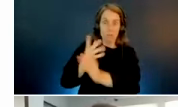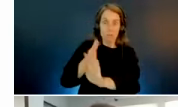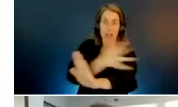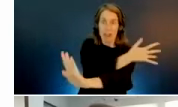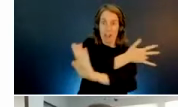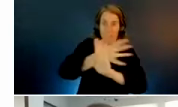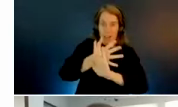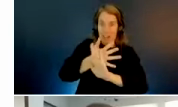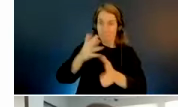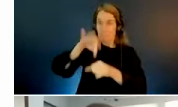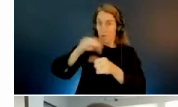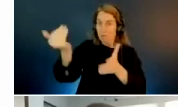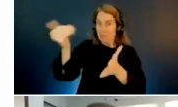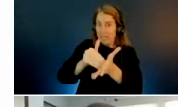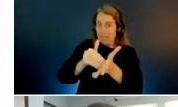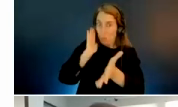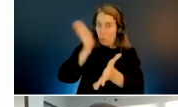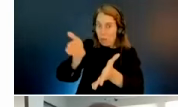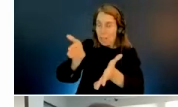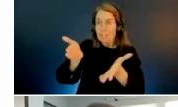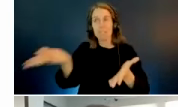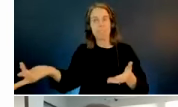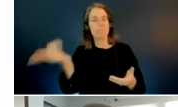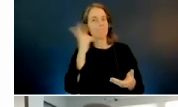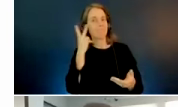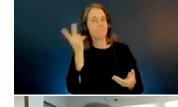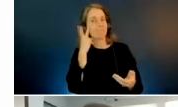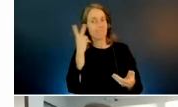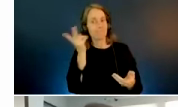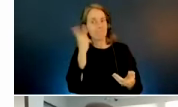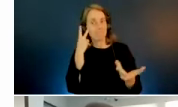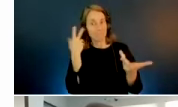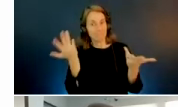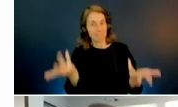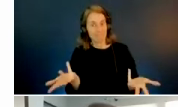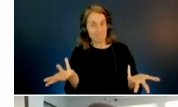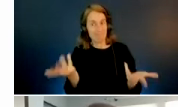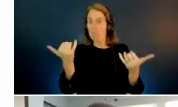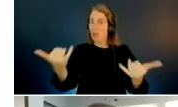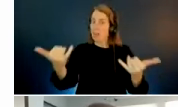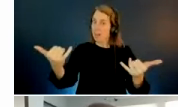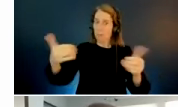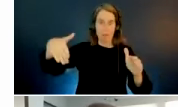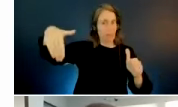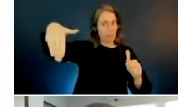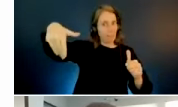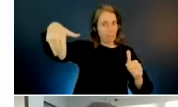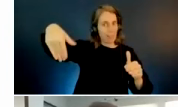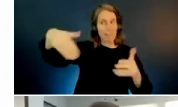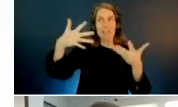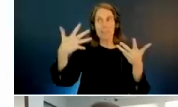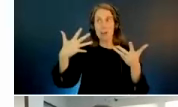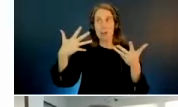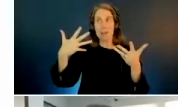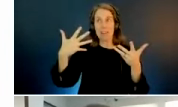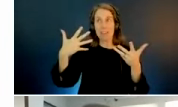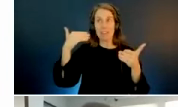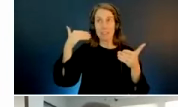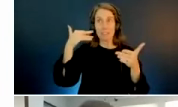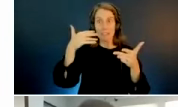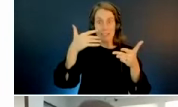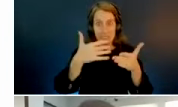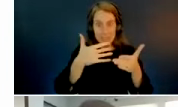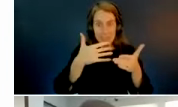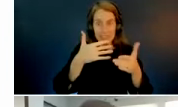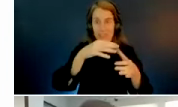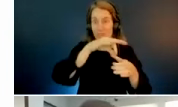um that may well change before election day um we will be shouting that from the rooftops we we are